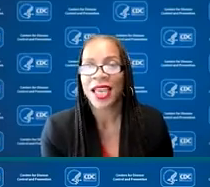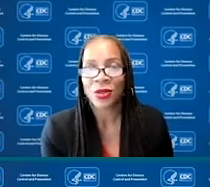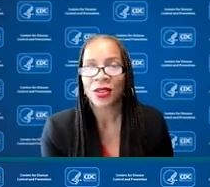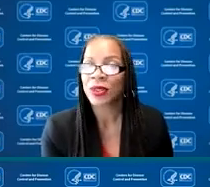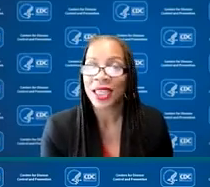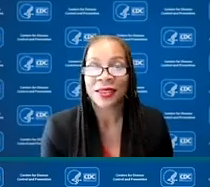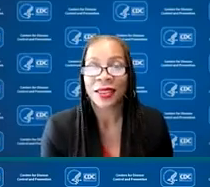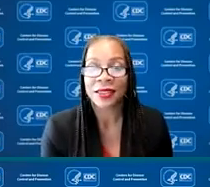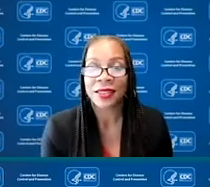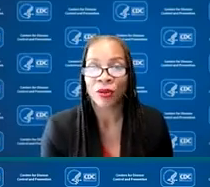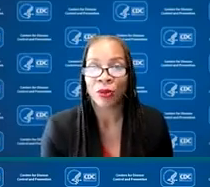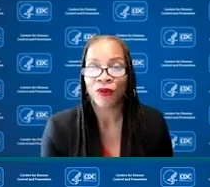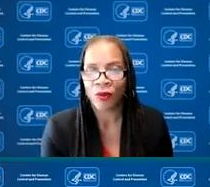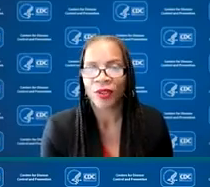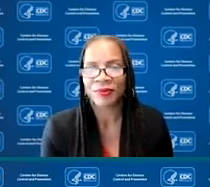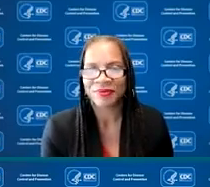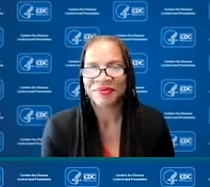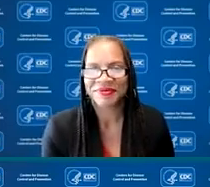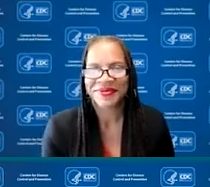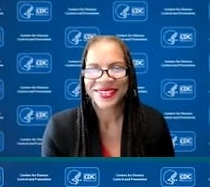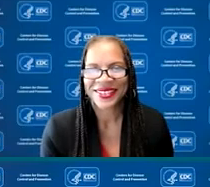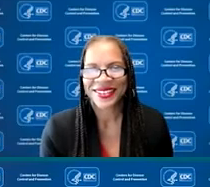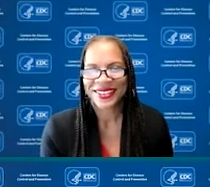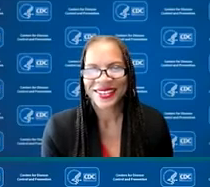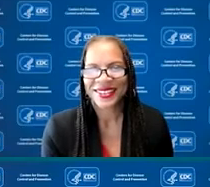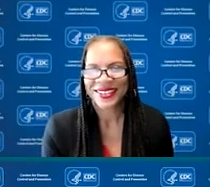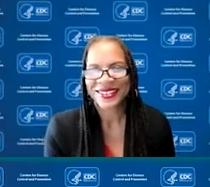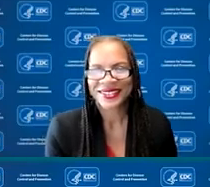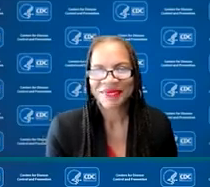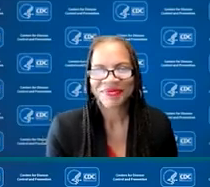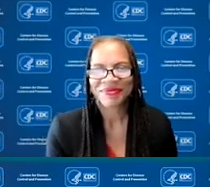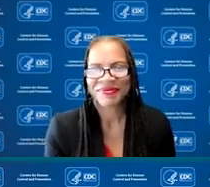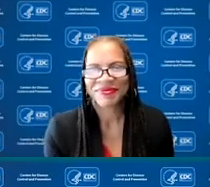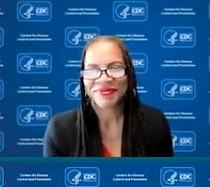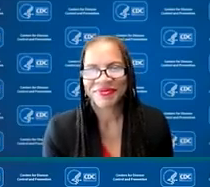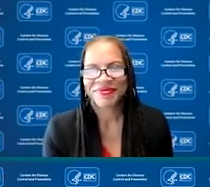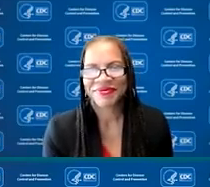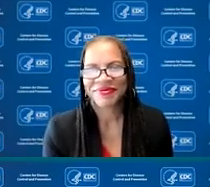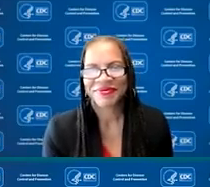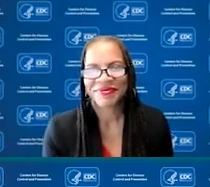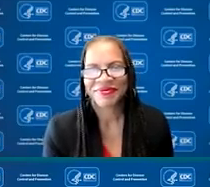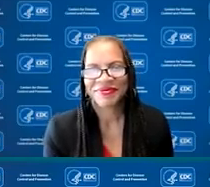on so things can continue to move forward. Great, and I guess related to that question,